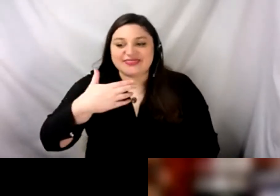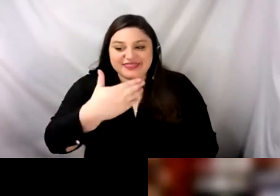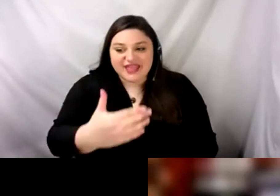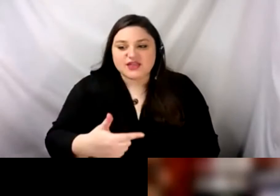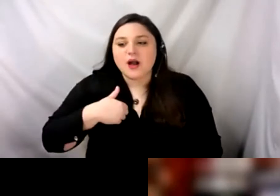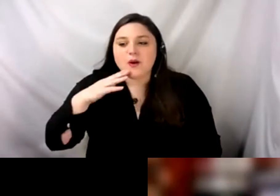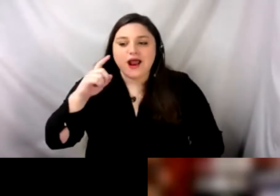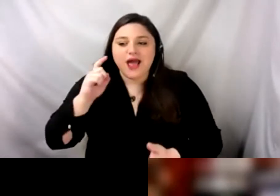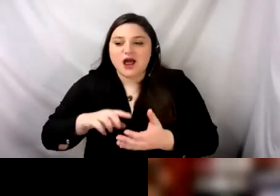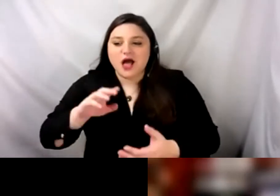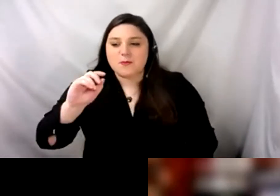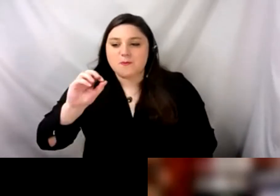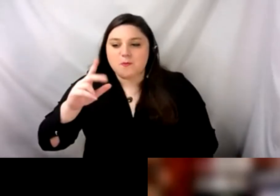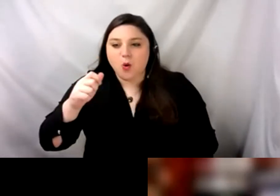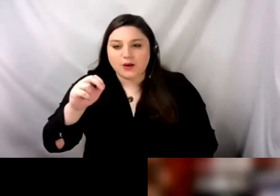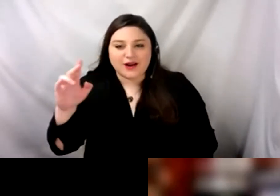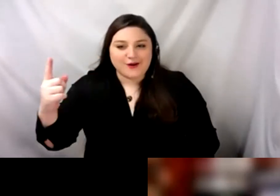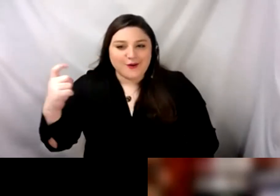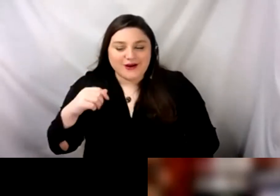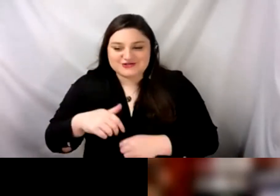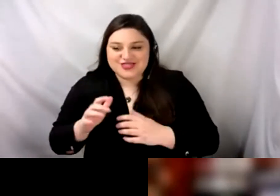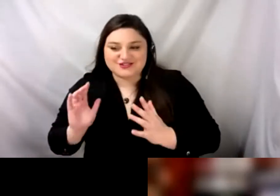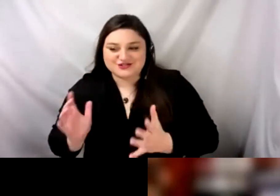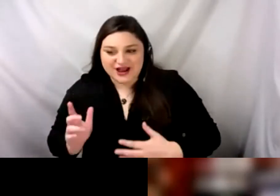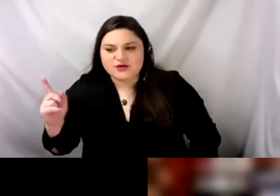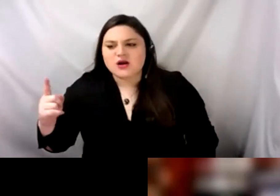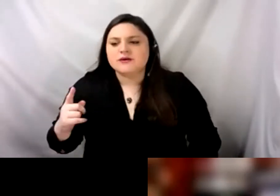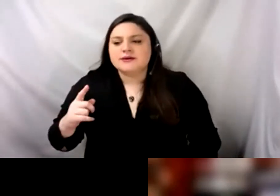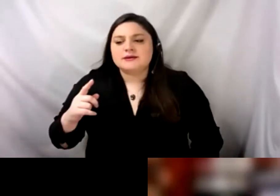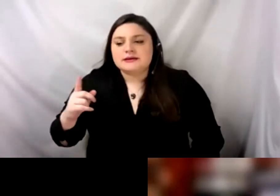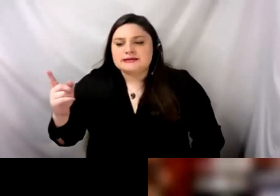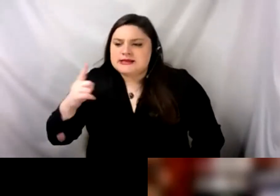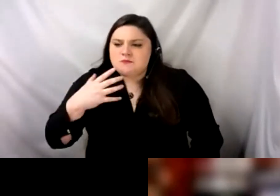know more about the city policy on exemptions around medical and religious exemptions.